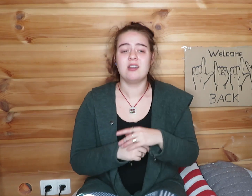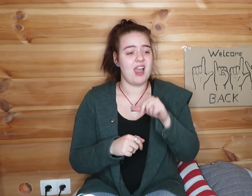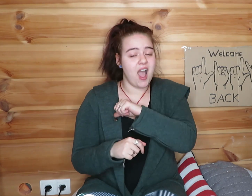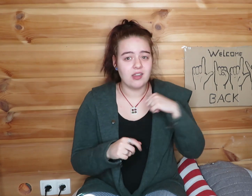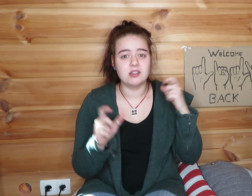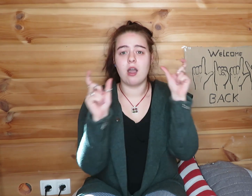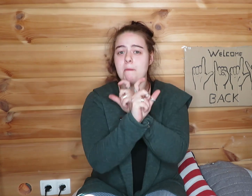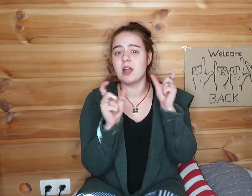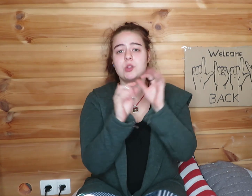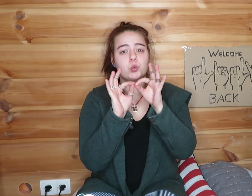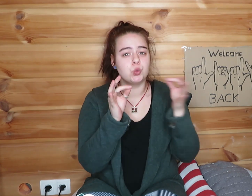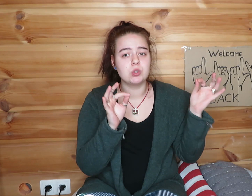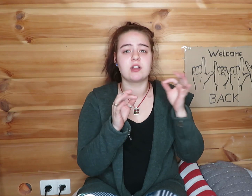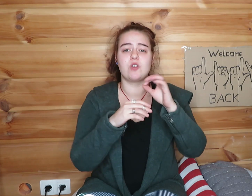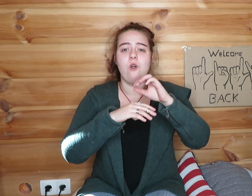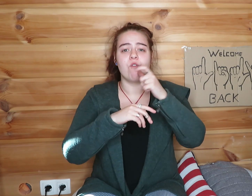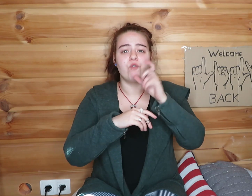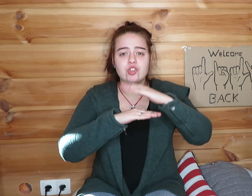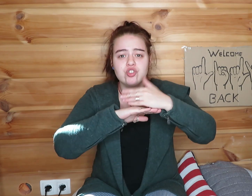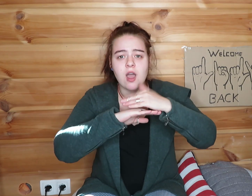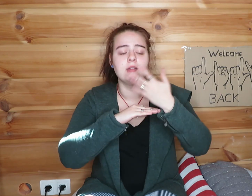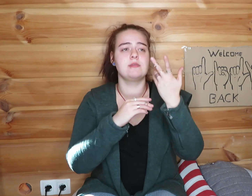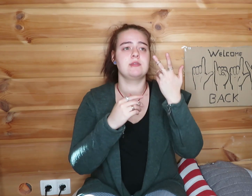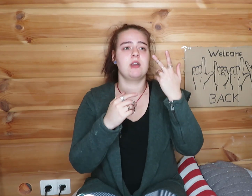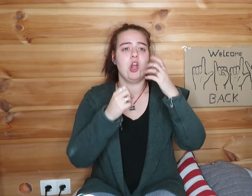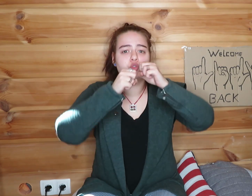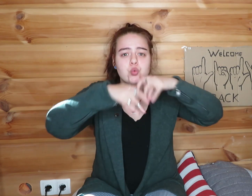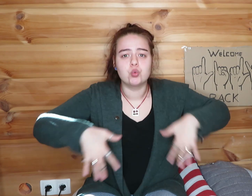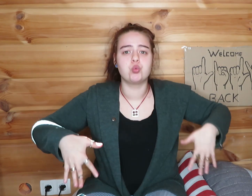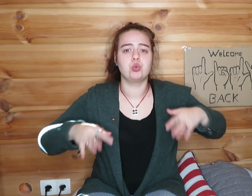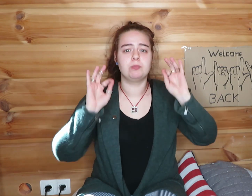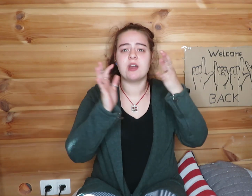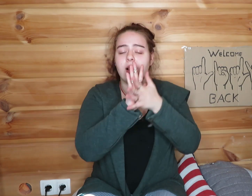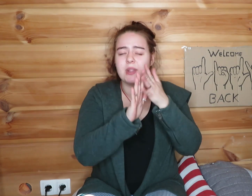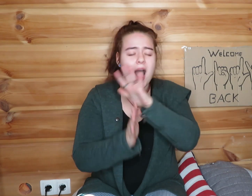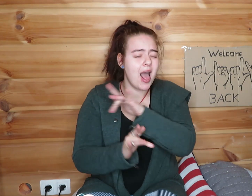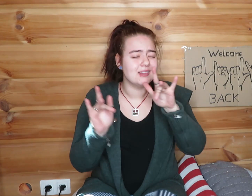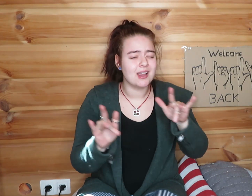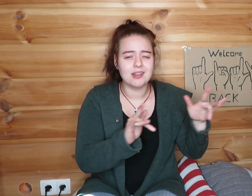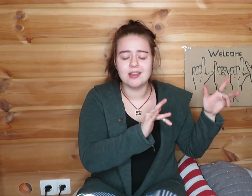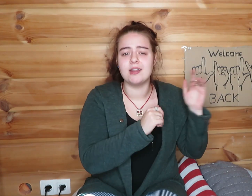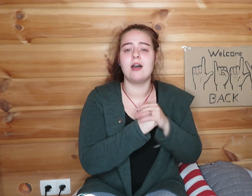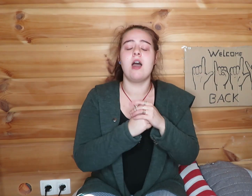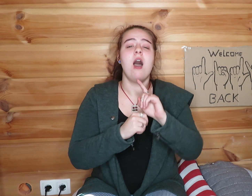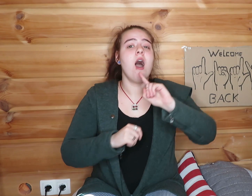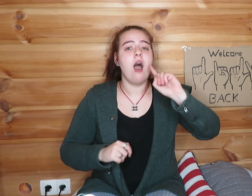Sign Language has its own grammar, syntax, vocabulary, slang and structure. They meet all criteriea.